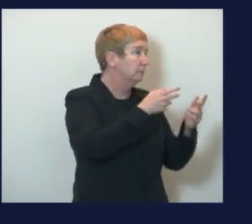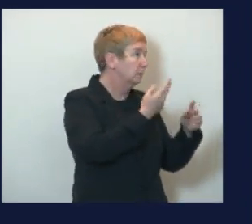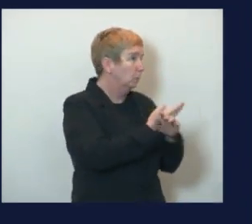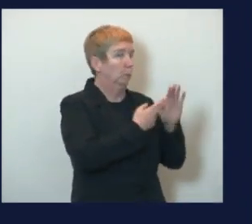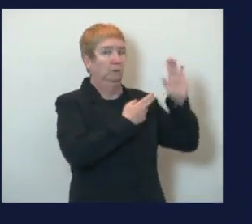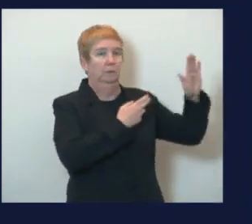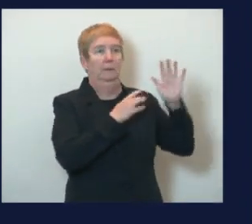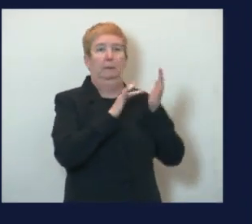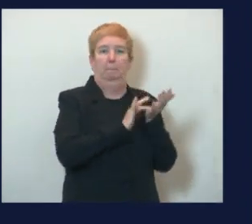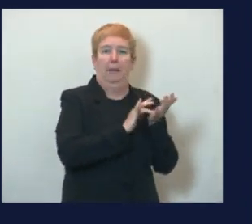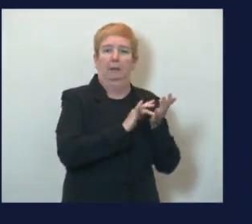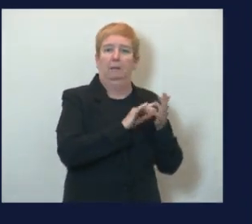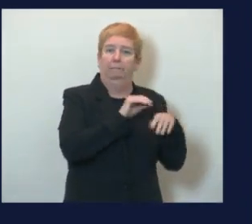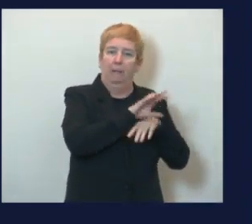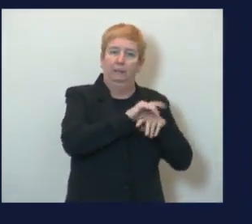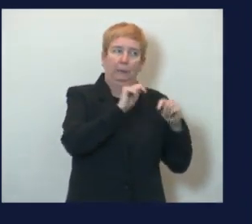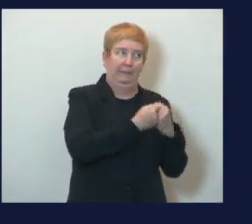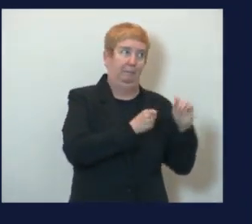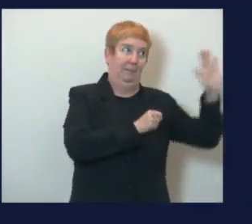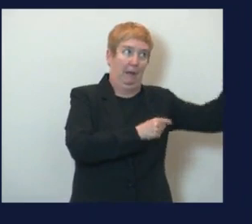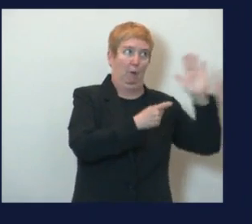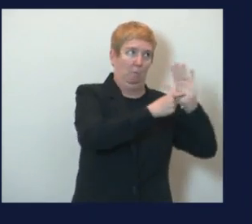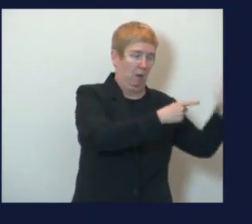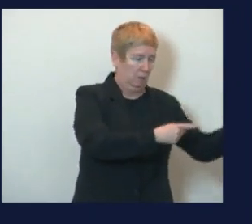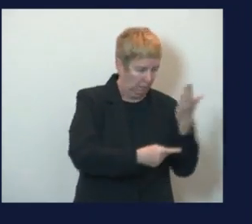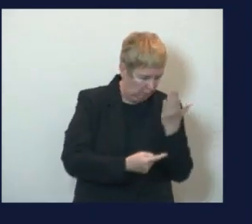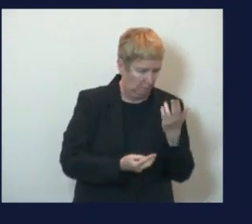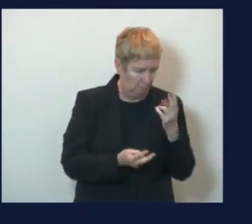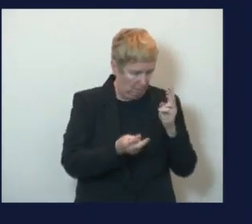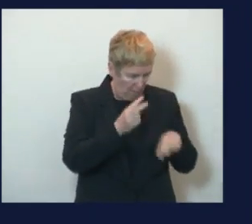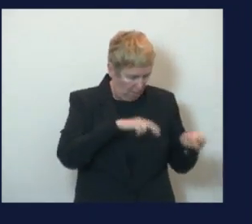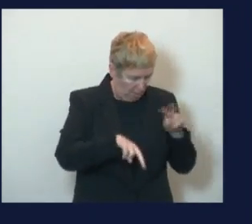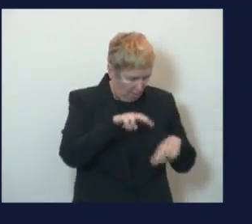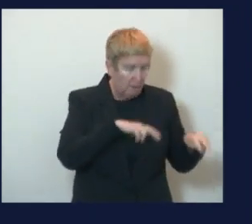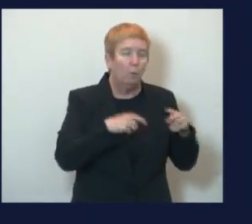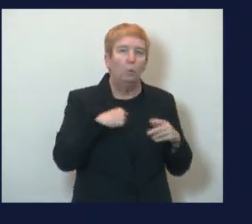ALRIGHT, WELL YOU’RE GOING TO CONTINUE TO USE THE MODELING BY THE MEDICAL ADVISORY TEAM.